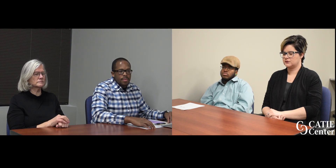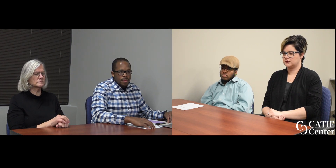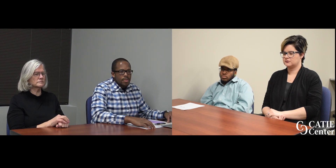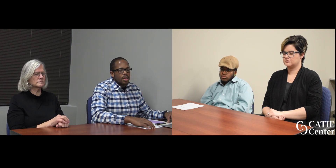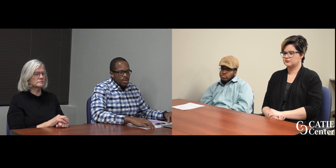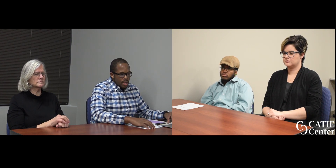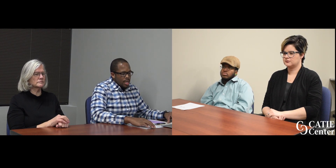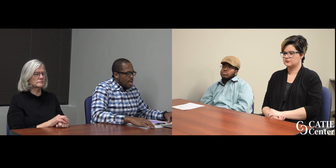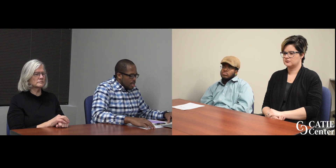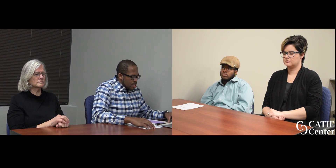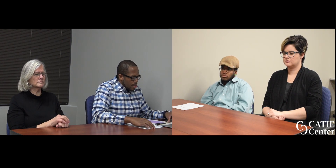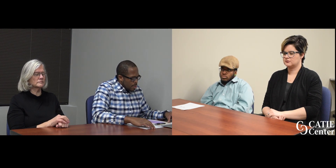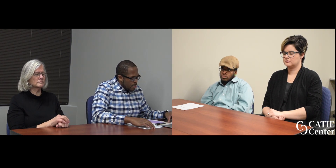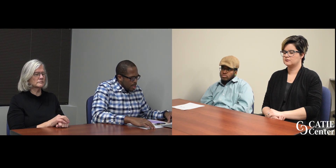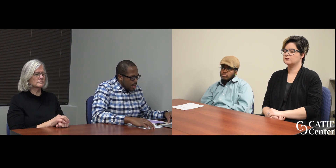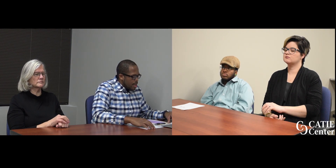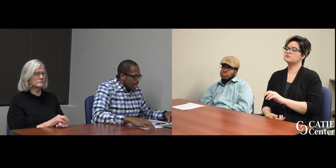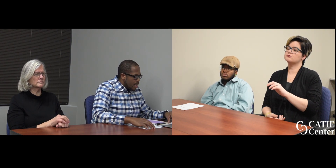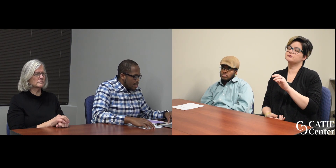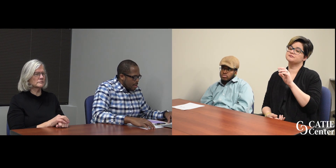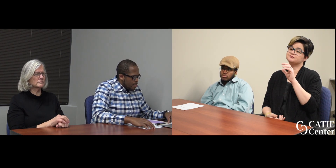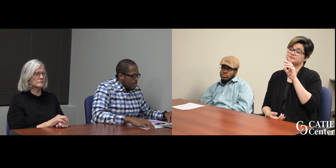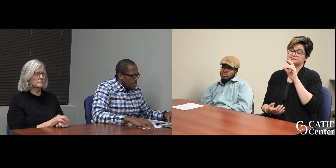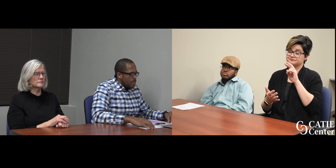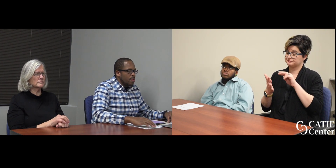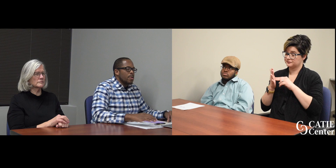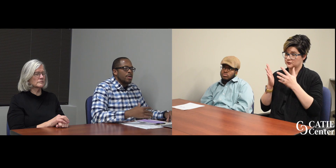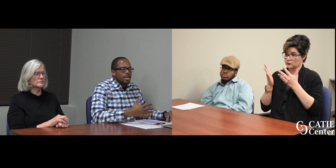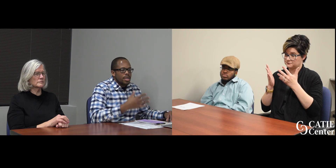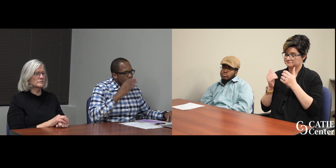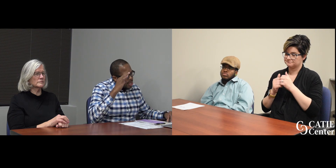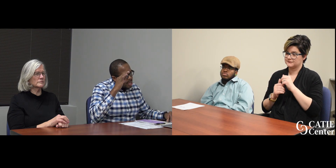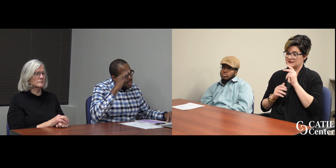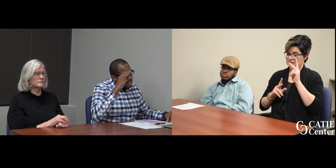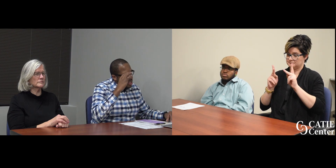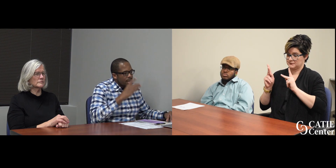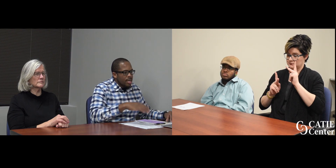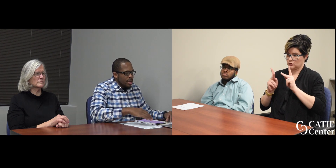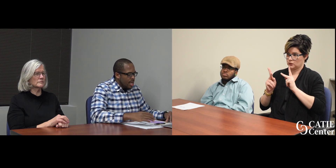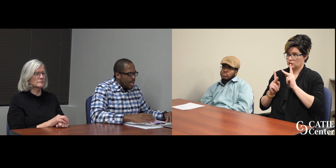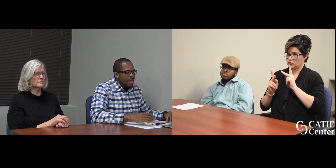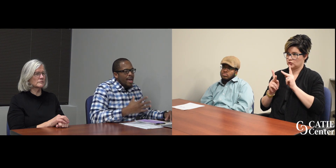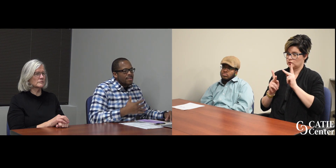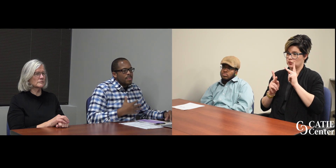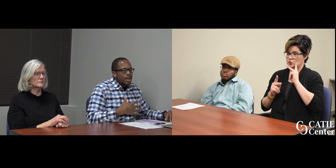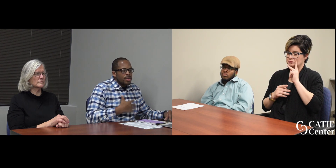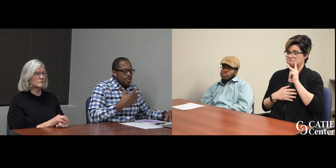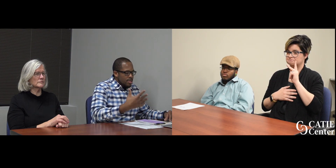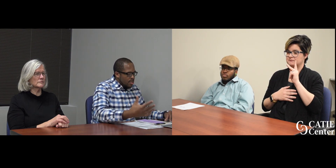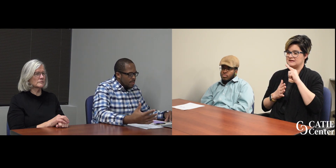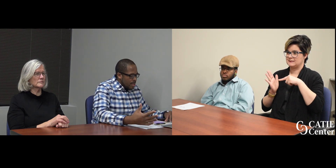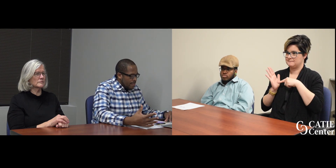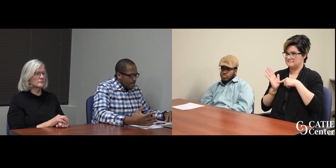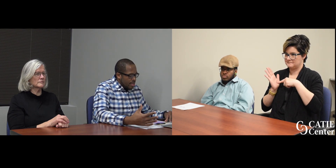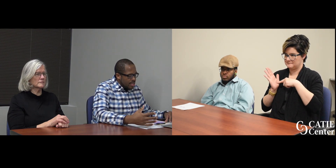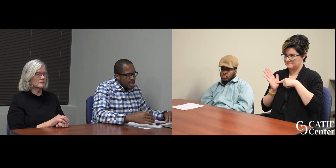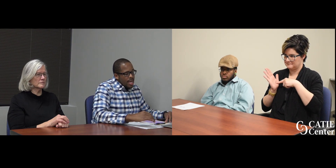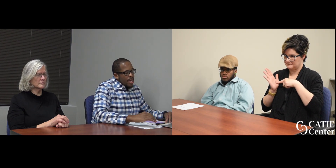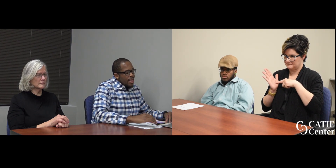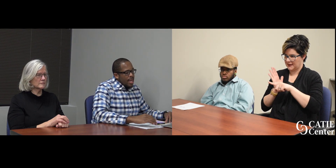Okay. Meaning that the people who work in the society and they have to pay towards those benefits,